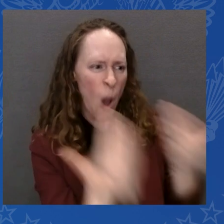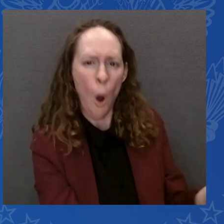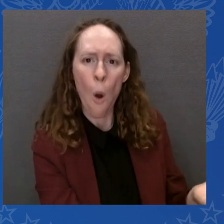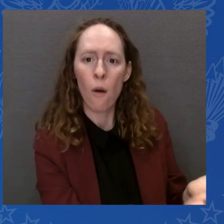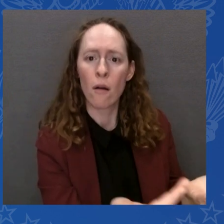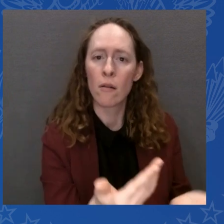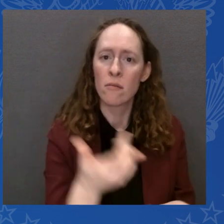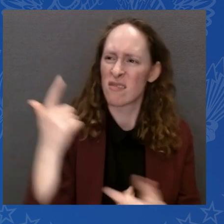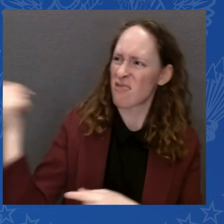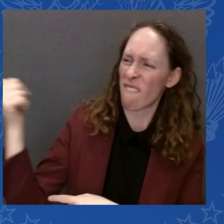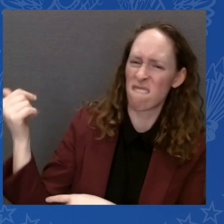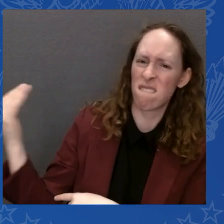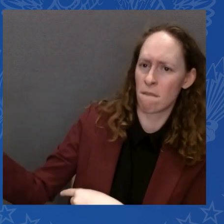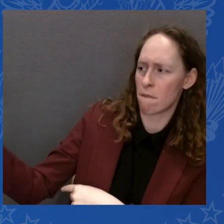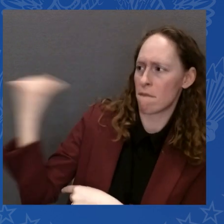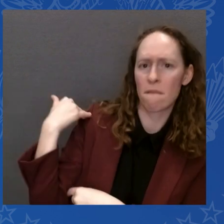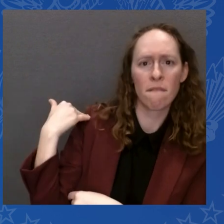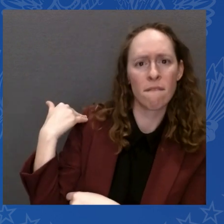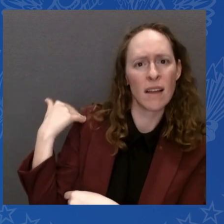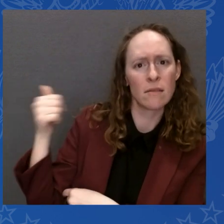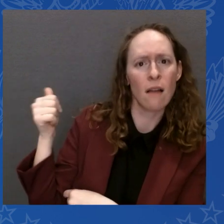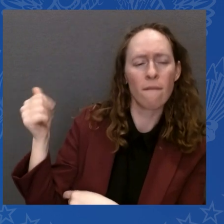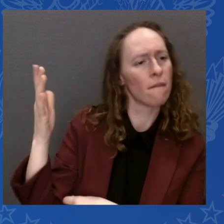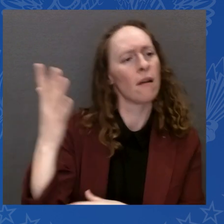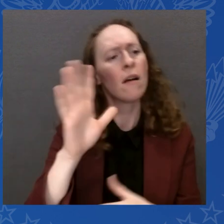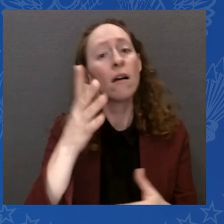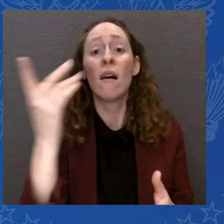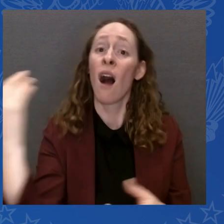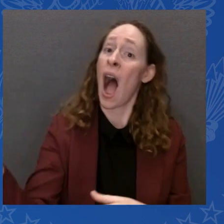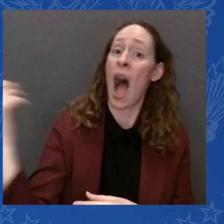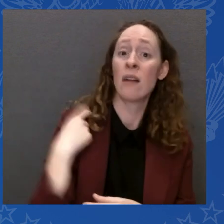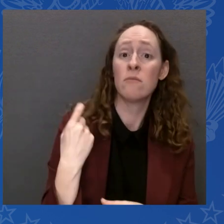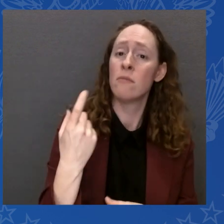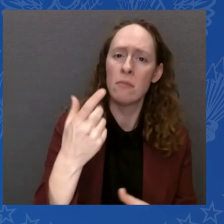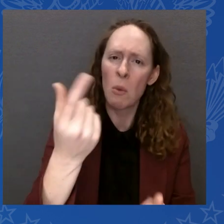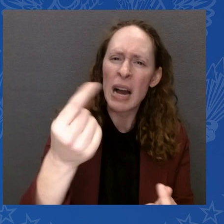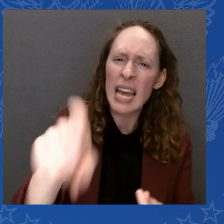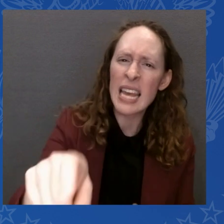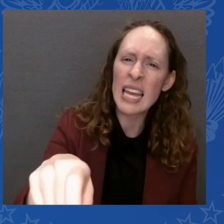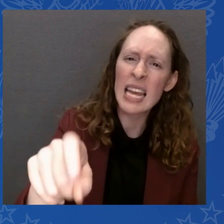FEMA director is again back here with us after just a few days of detailed assessment.